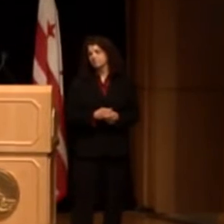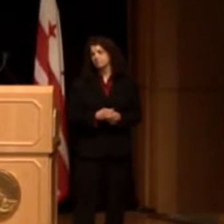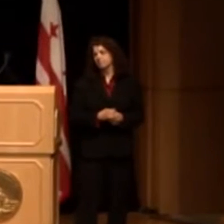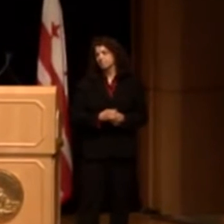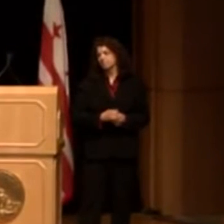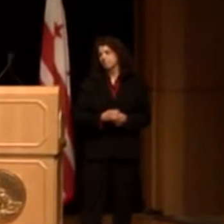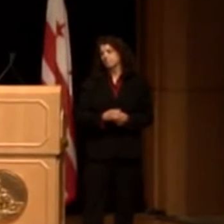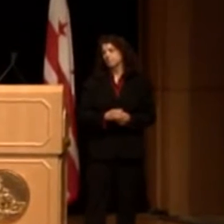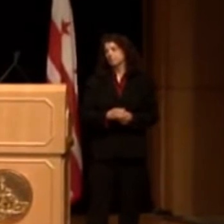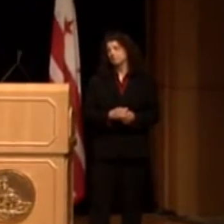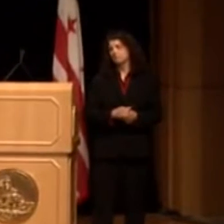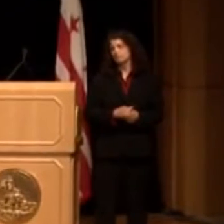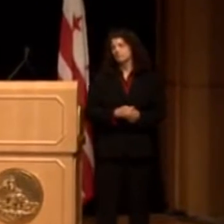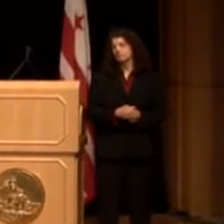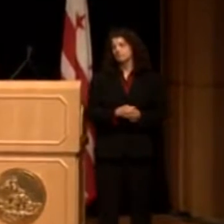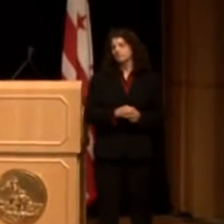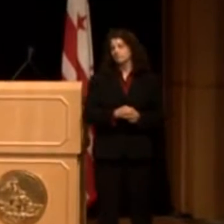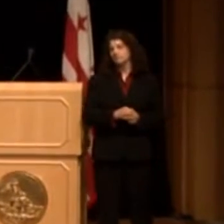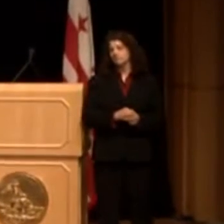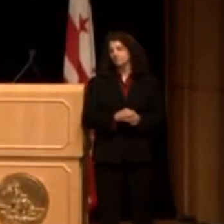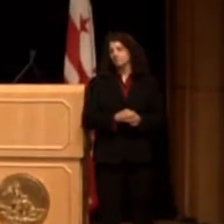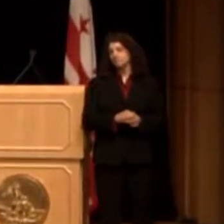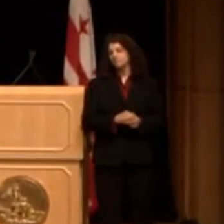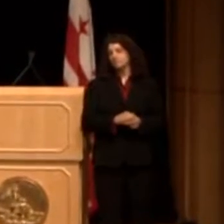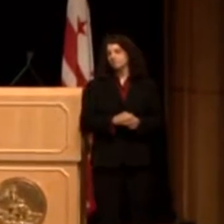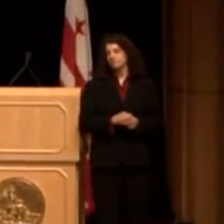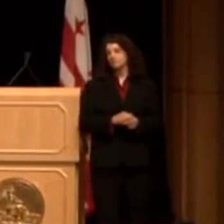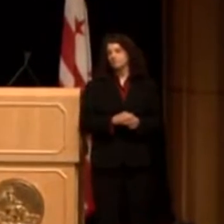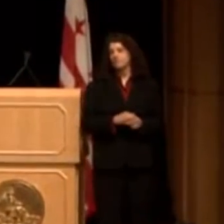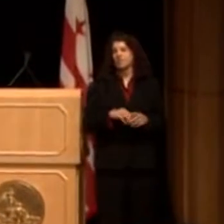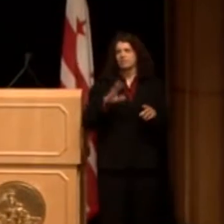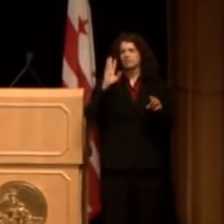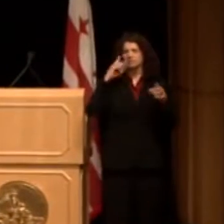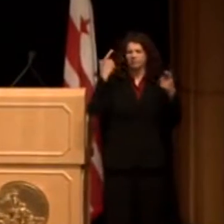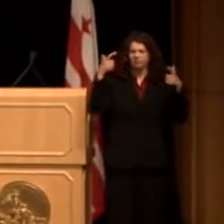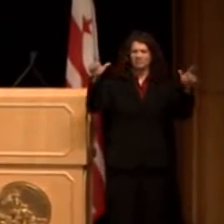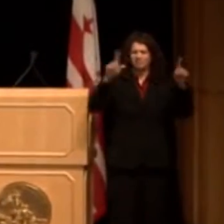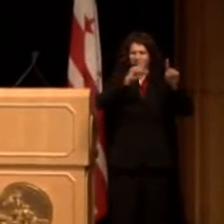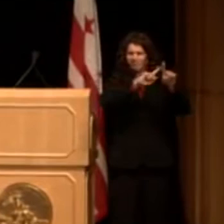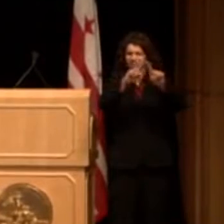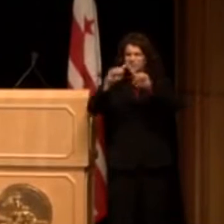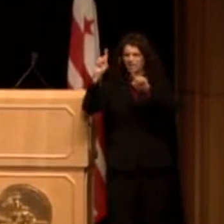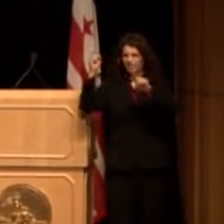I KNOW WE HAVE A HOST OF DISTRICT GOVERNMENT AGENCY DIRECTORS. IF THEY COULD RAISE THEIR HAND AND GET A ROUND OF APPLAUSE I SEE ANGIE, ARTHUR, BELINDA, TODD